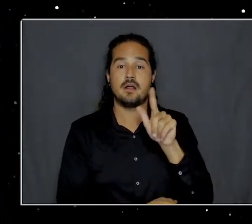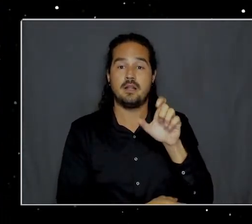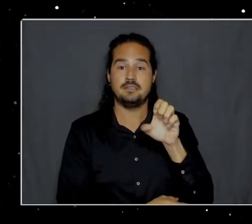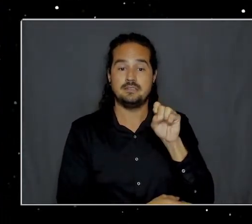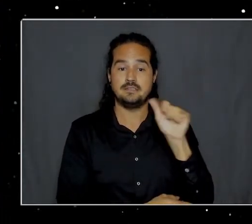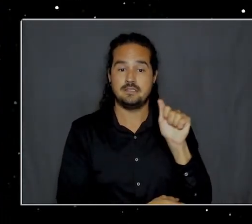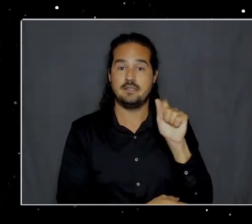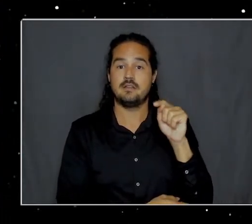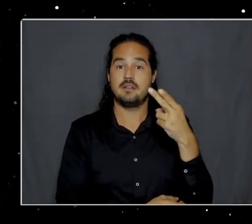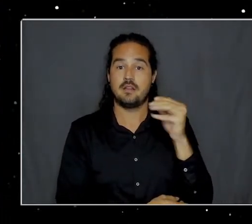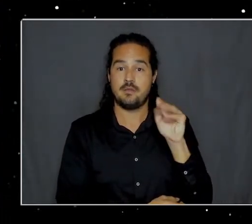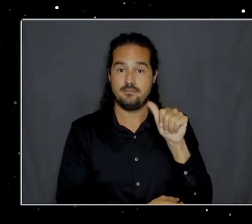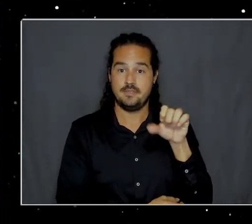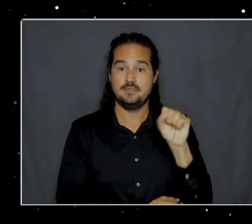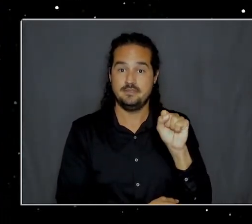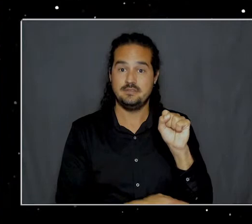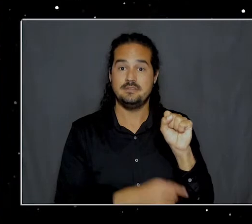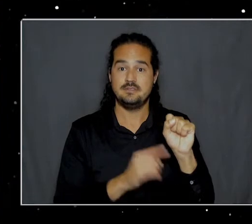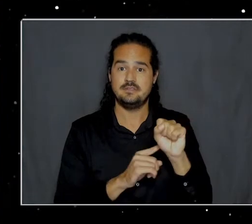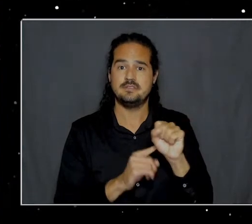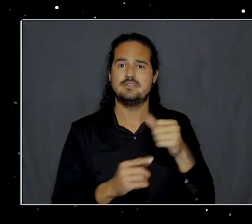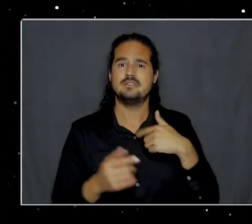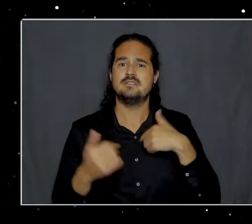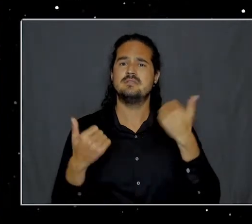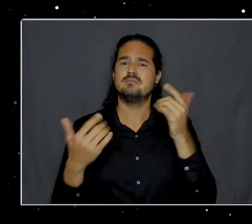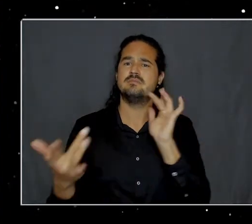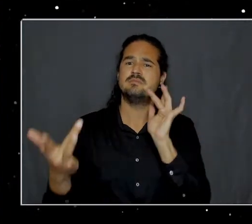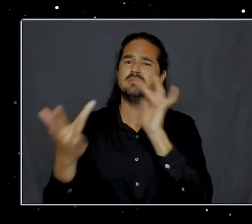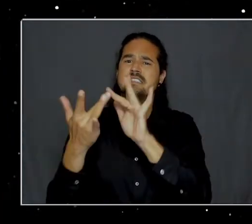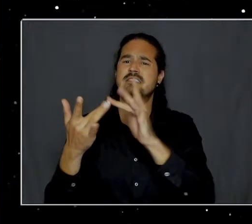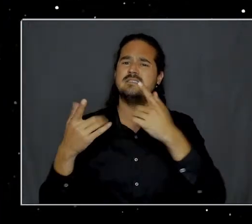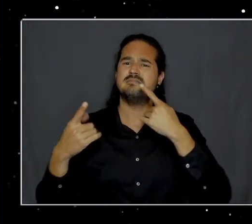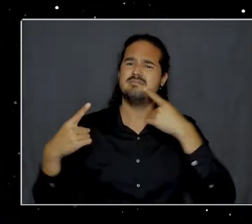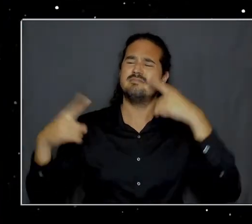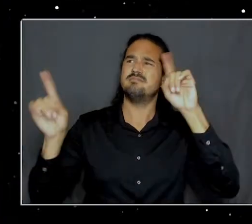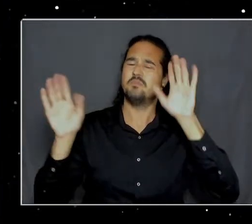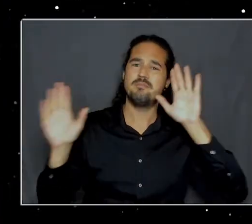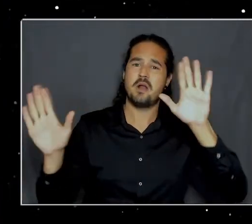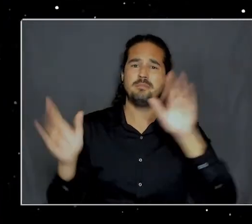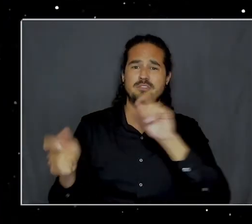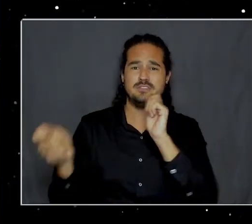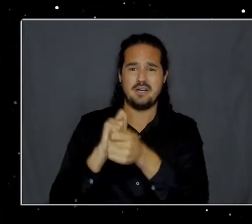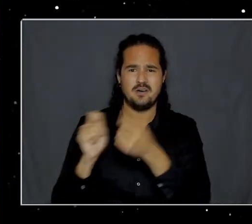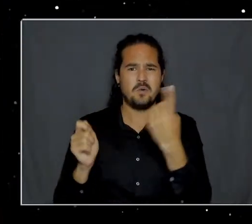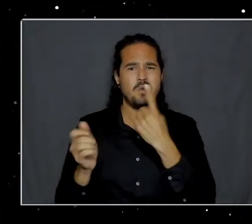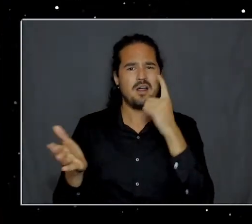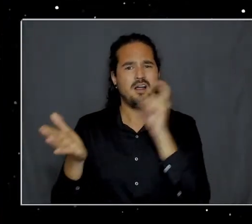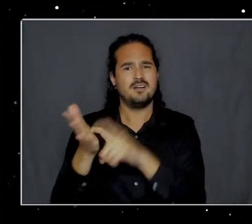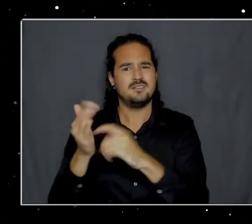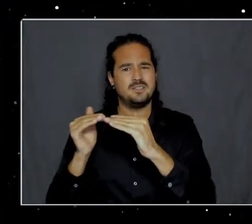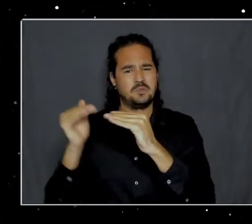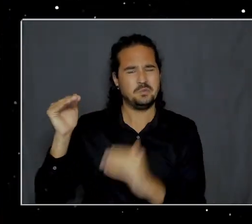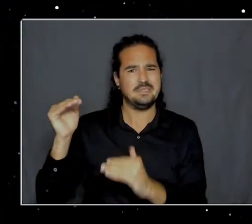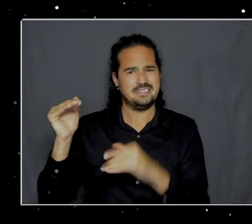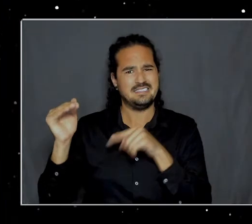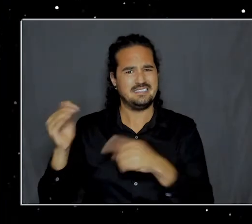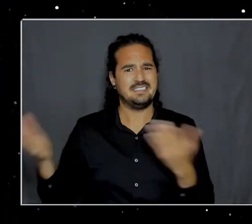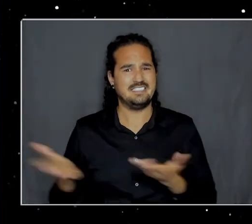JEFF NELSON. ANNALESA THOMAS: MY NAME IS ANNALESA THOMAS. TO ACHIEVE REMARKABLE CHANGE, WE